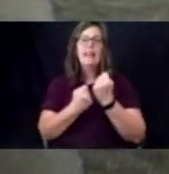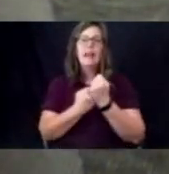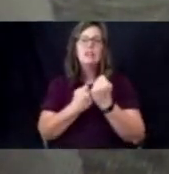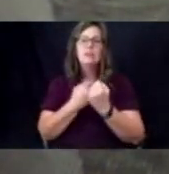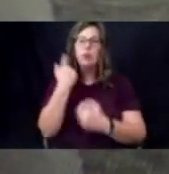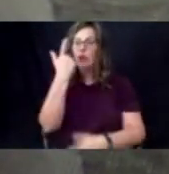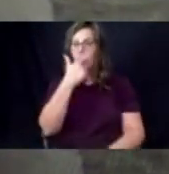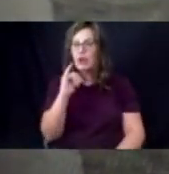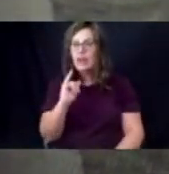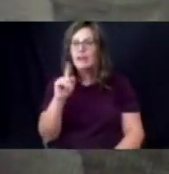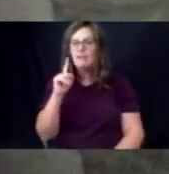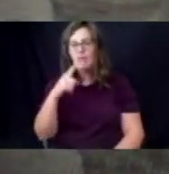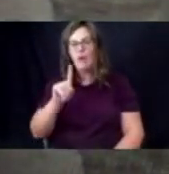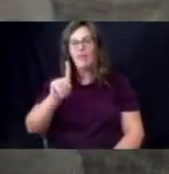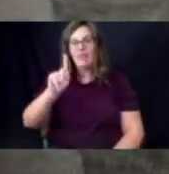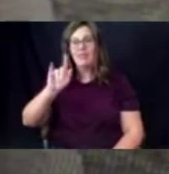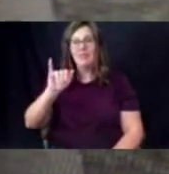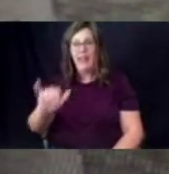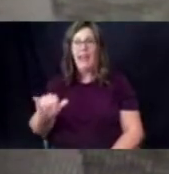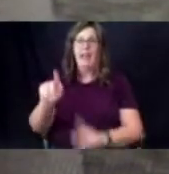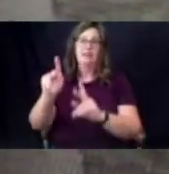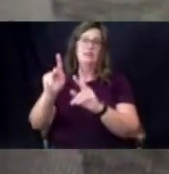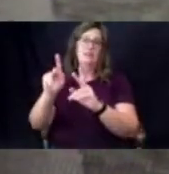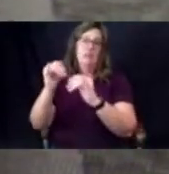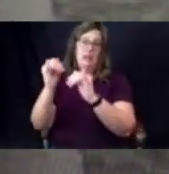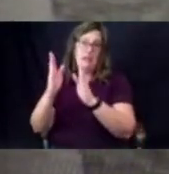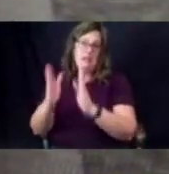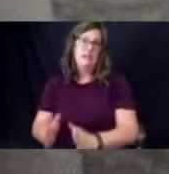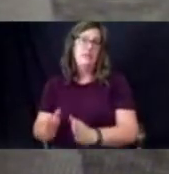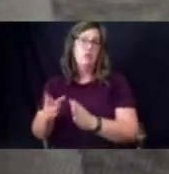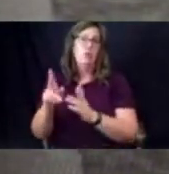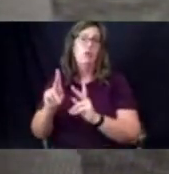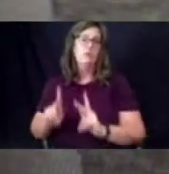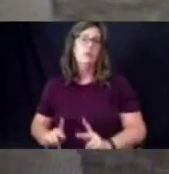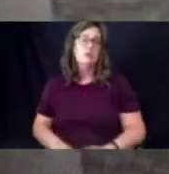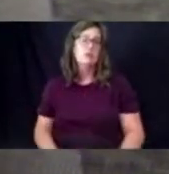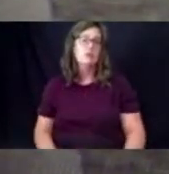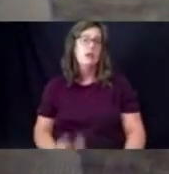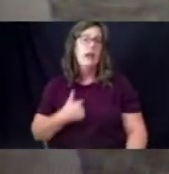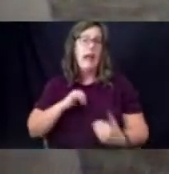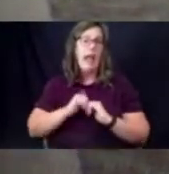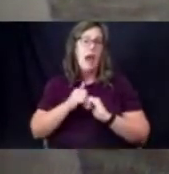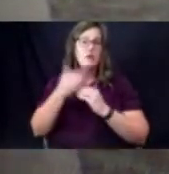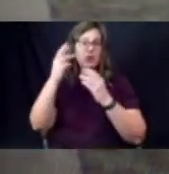and acknowledging that and doing what you can um to respect that and not minimize their feelings